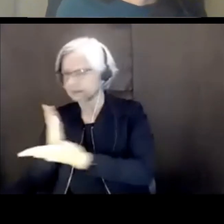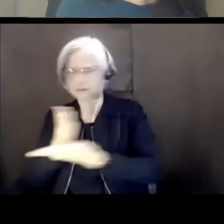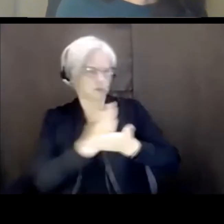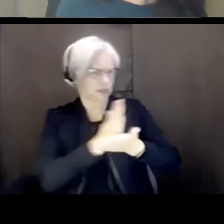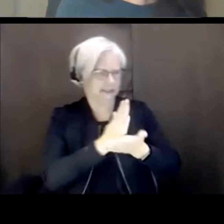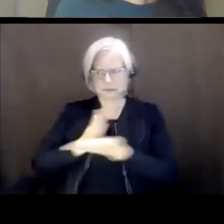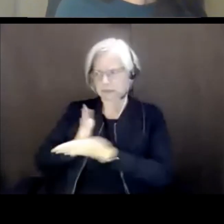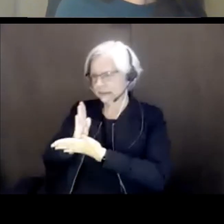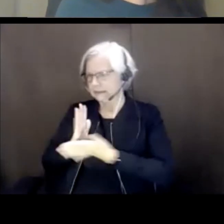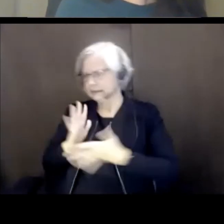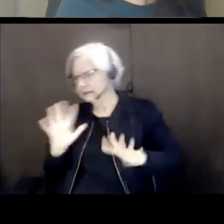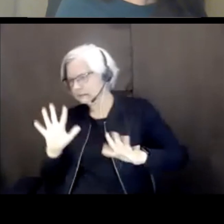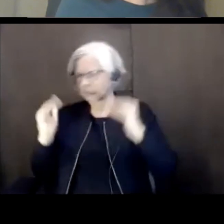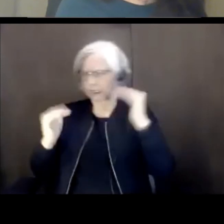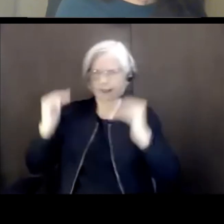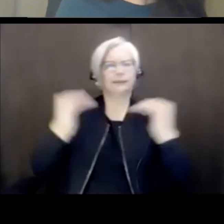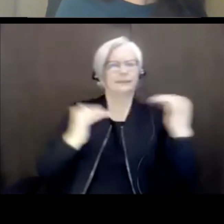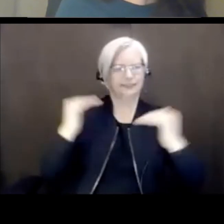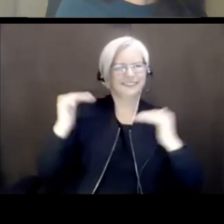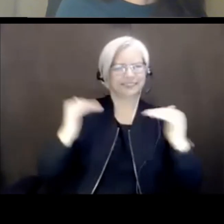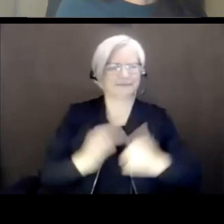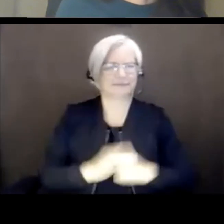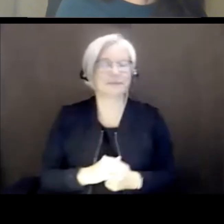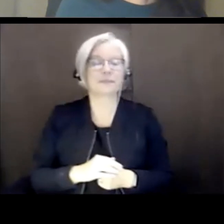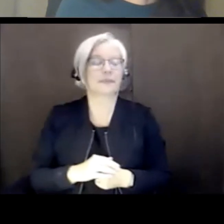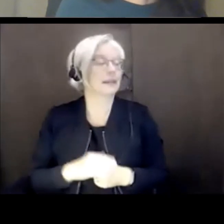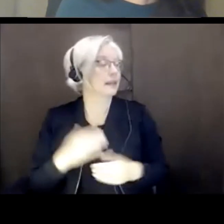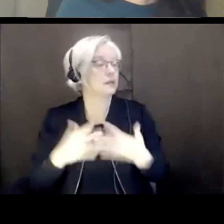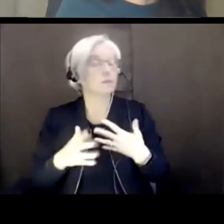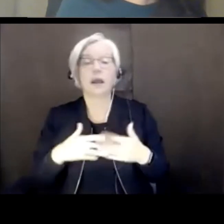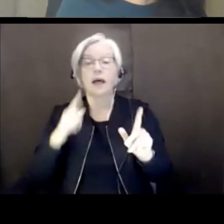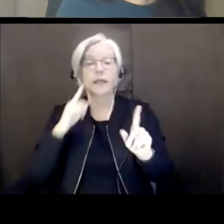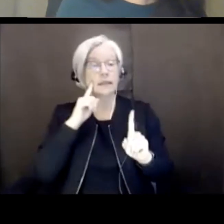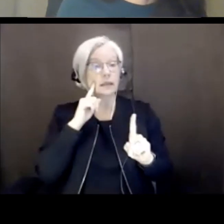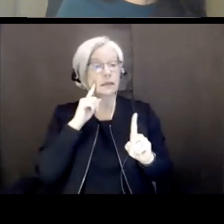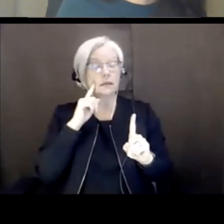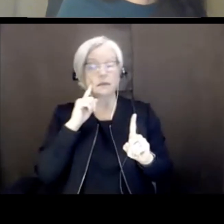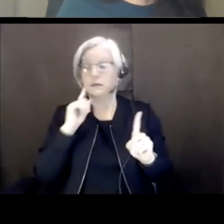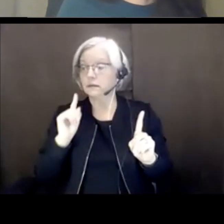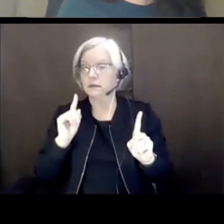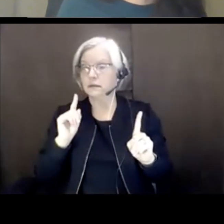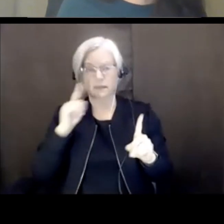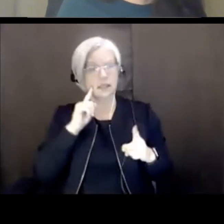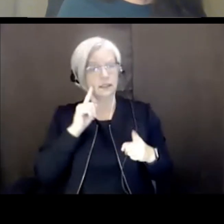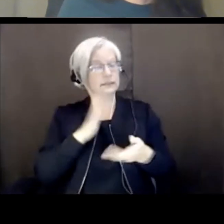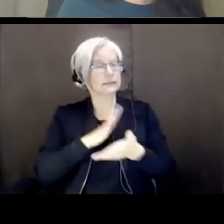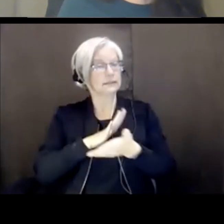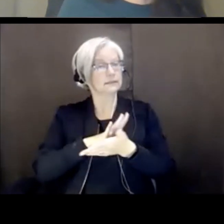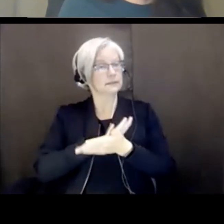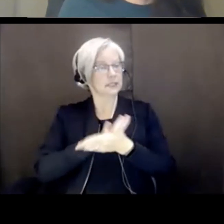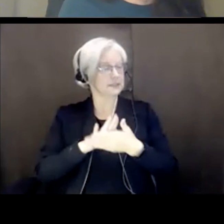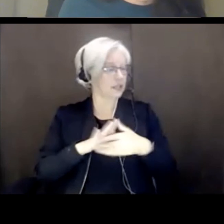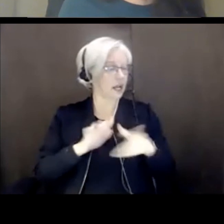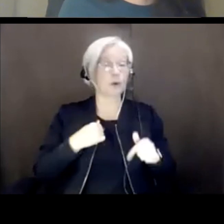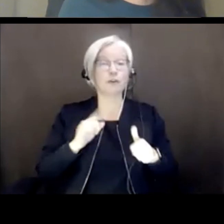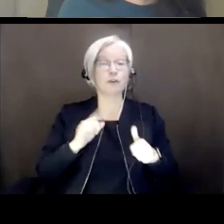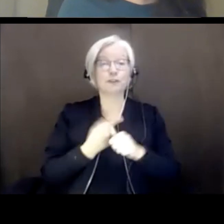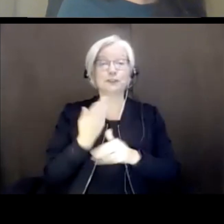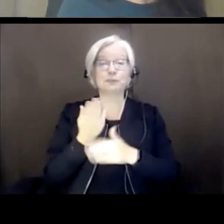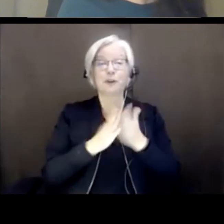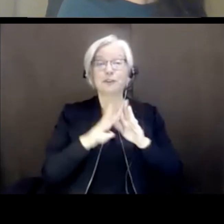I THINK THAT'S A REALLY NICE WAY TO, TO FINISH THE FIRST HALF OF OUR WORKSHOP.